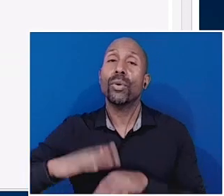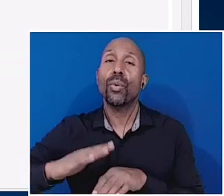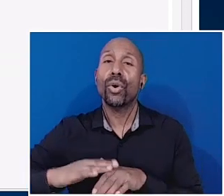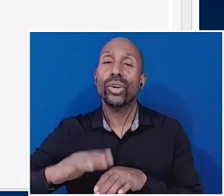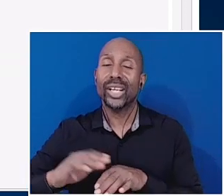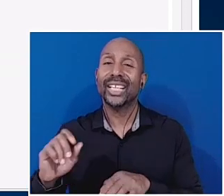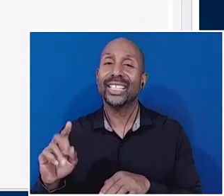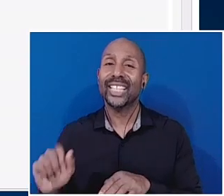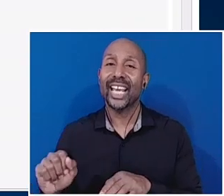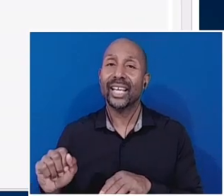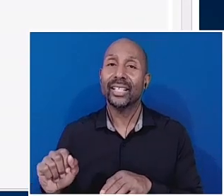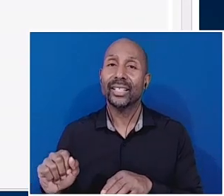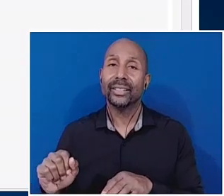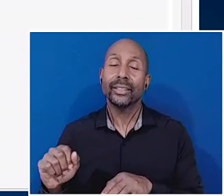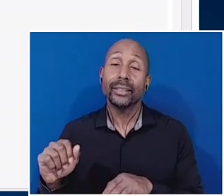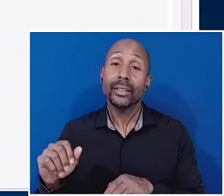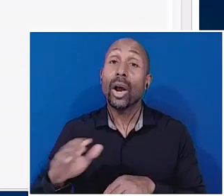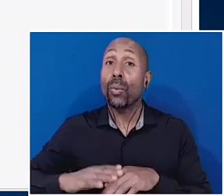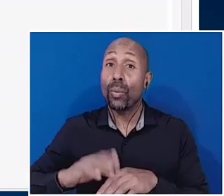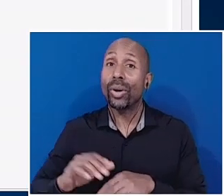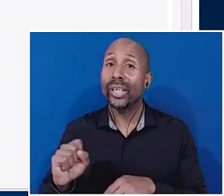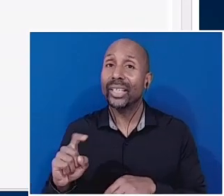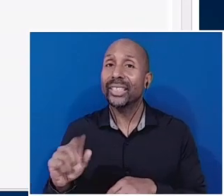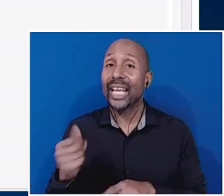things could, you know, could put students